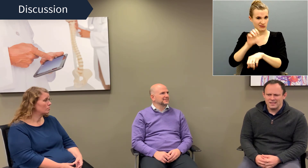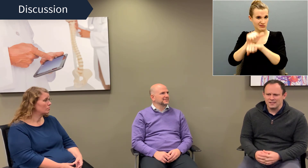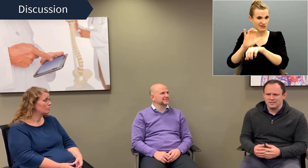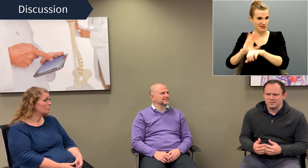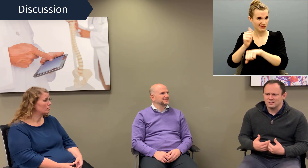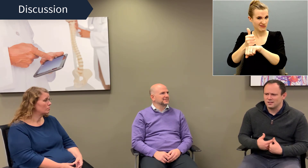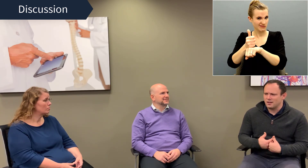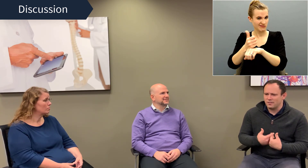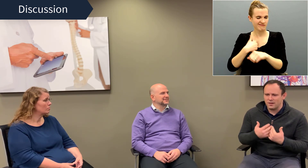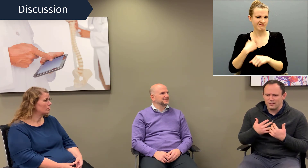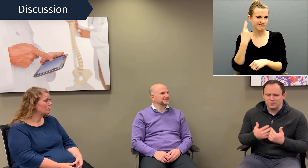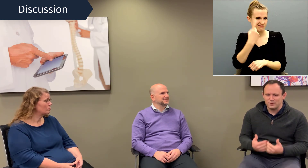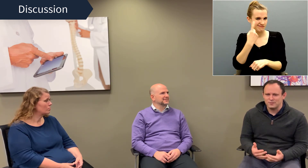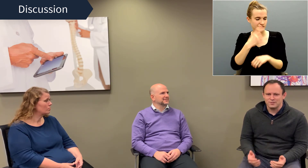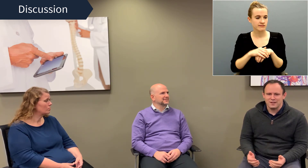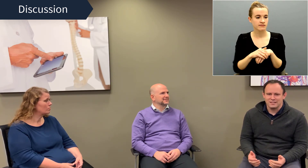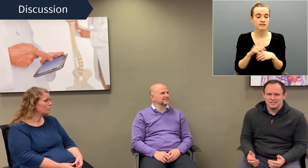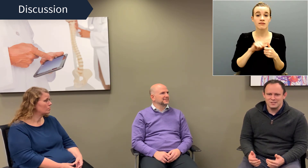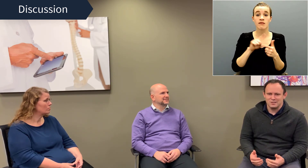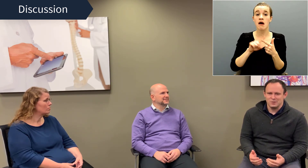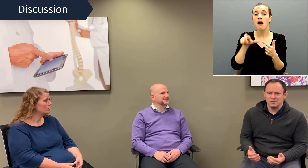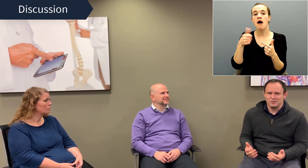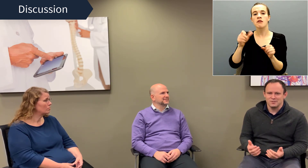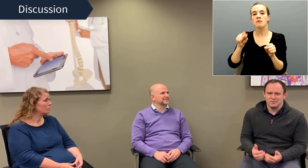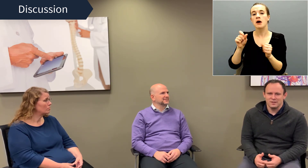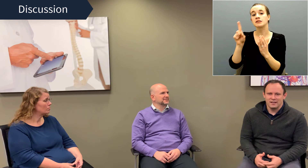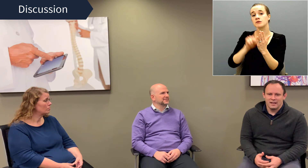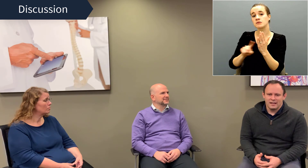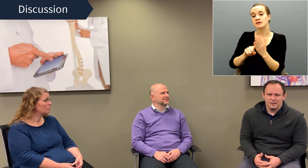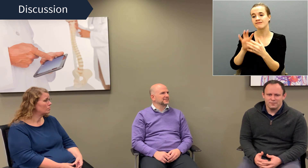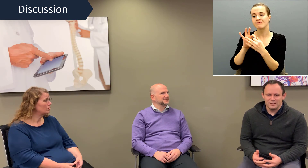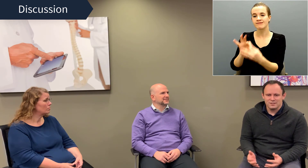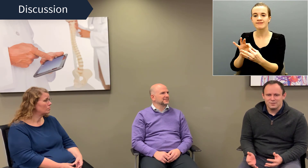think there's other future directions too. In terms of interventional